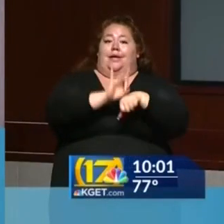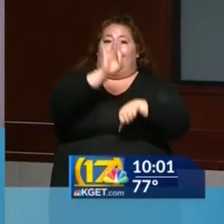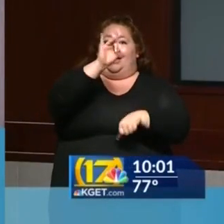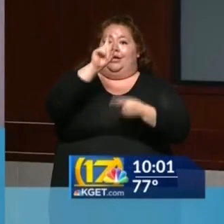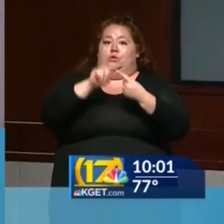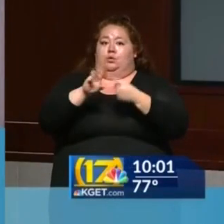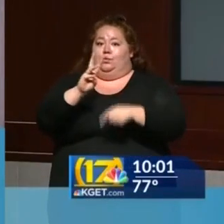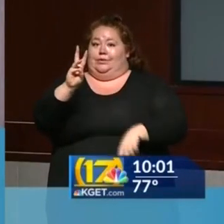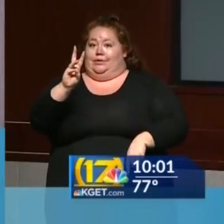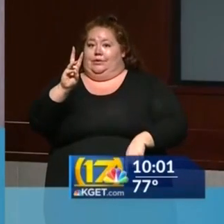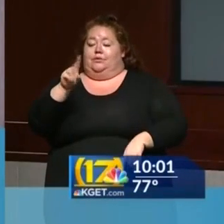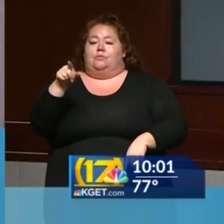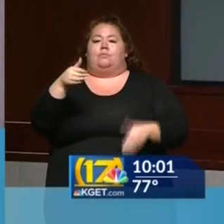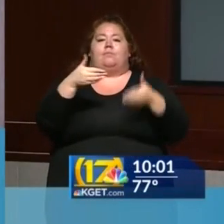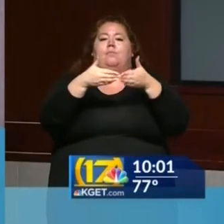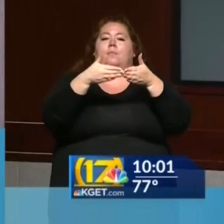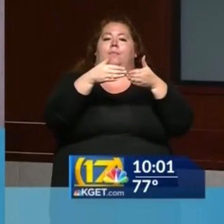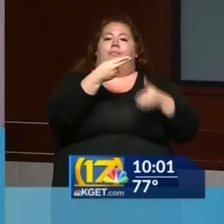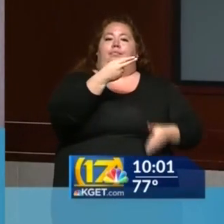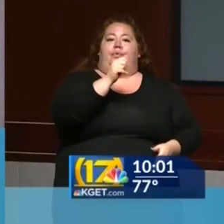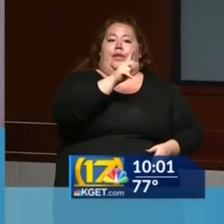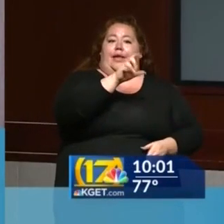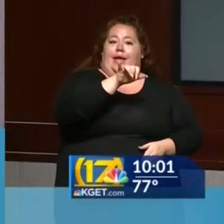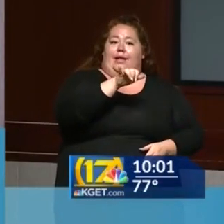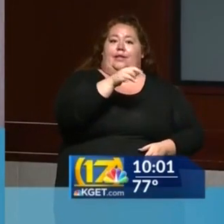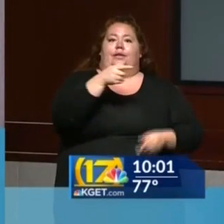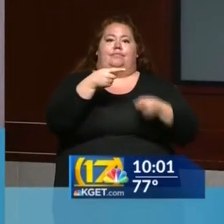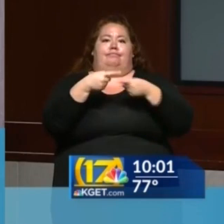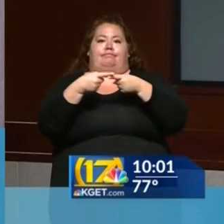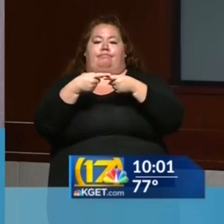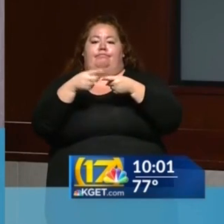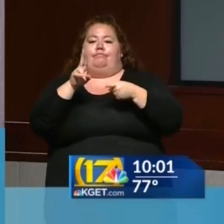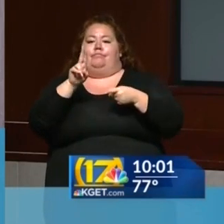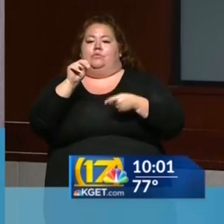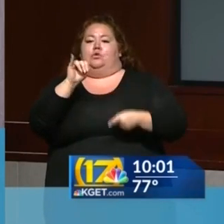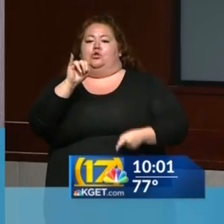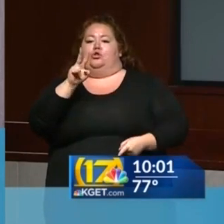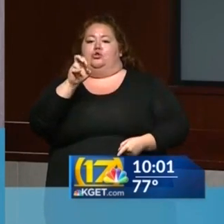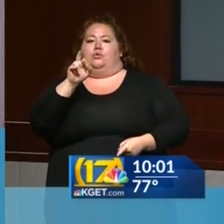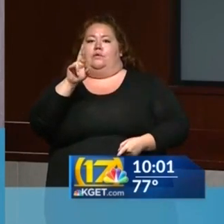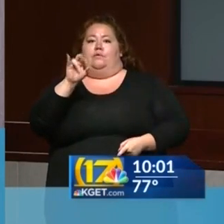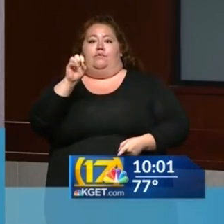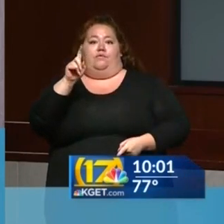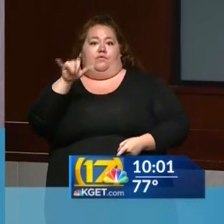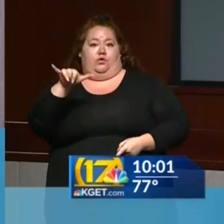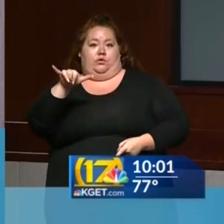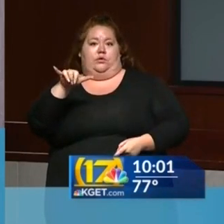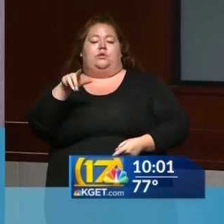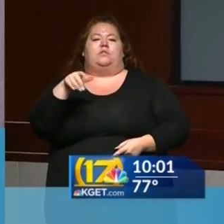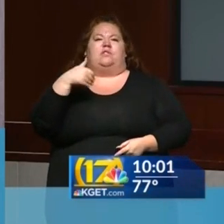LET'S DO LIVE NOW TO THE ADD HIP STRAIGHT I HAVE BUILD IG. IT WILL BE AT THE CORNER OF